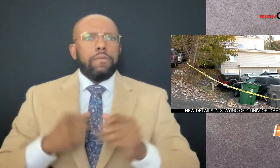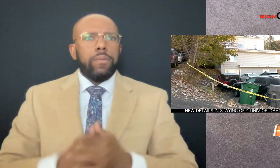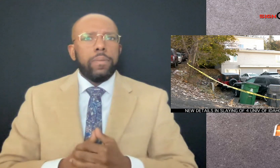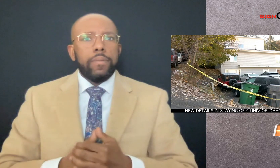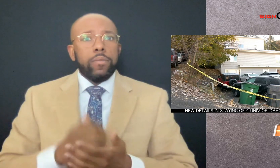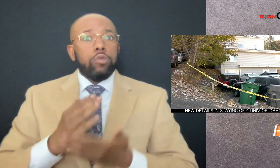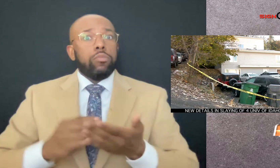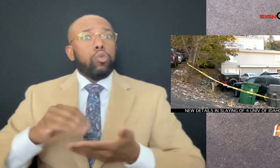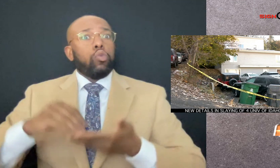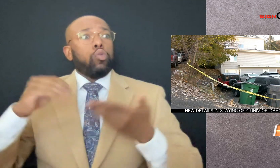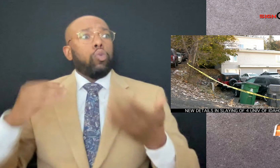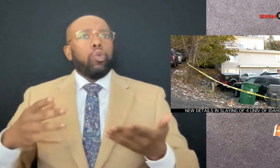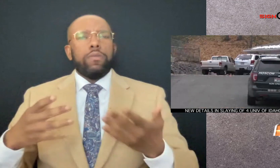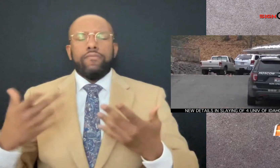Some students have even left campus.